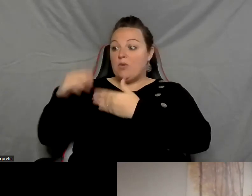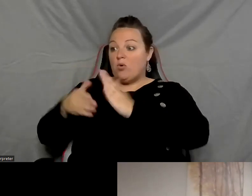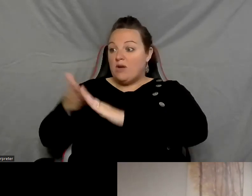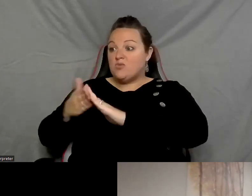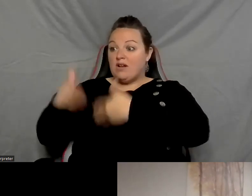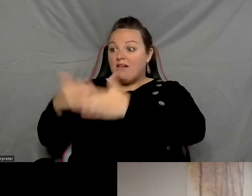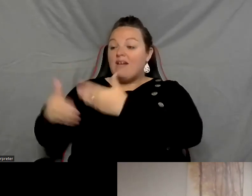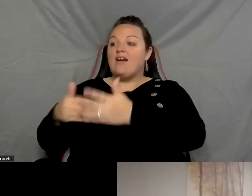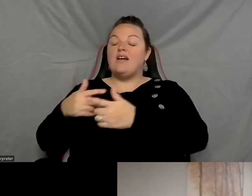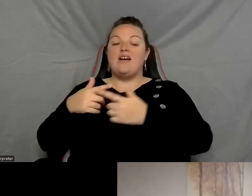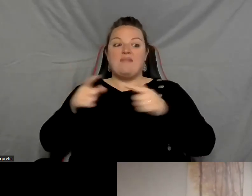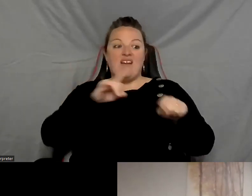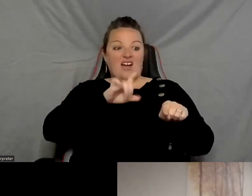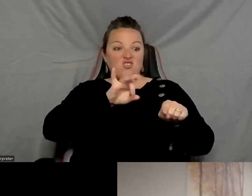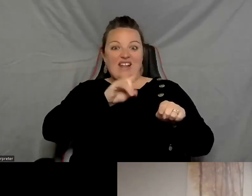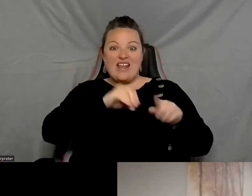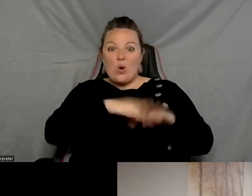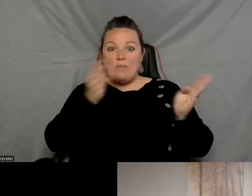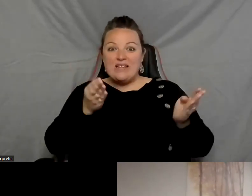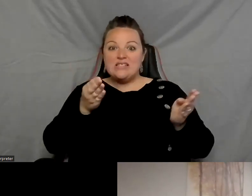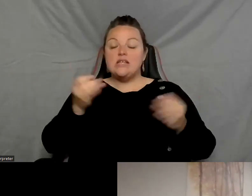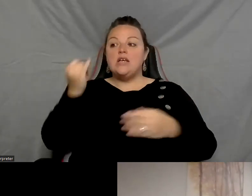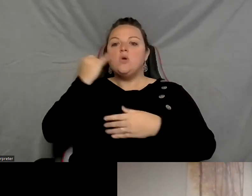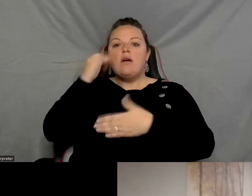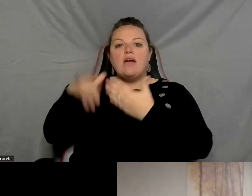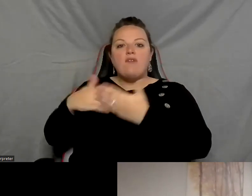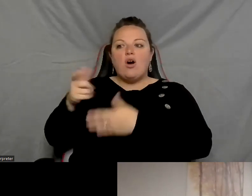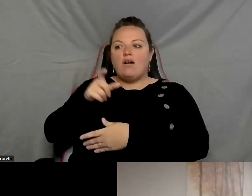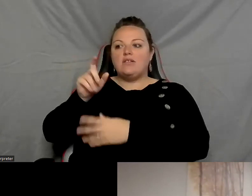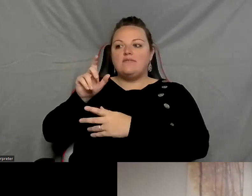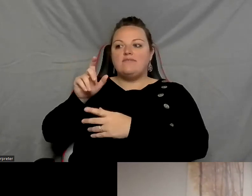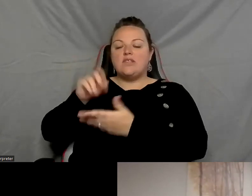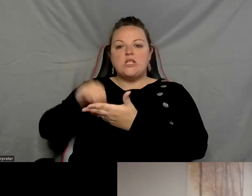15 students. If they all stick around, it's still going to be a little bit before we fill